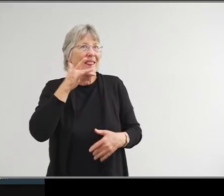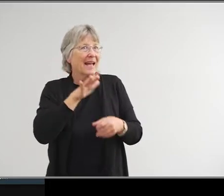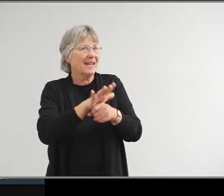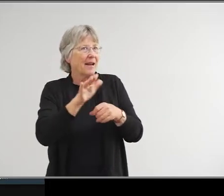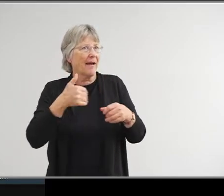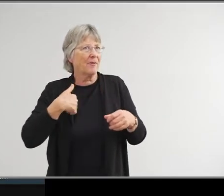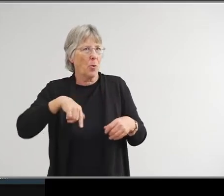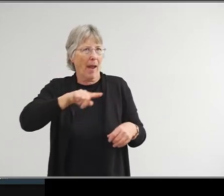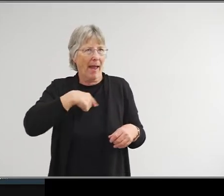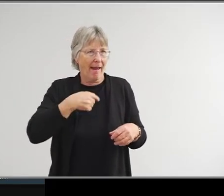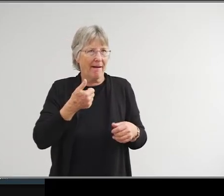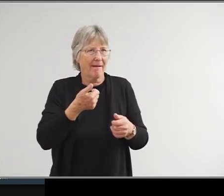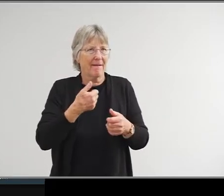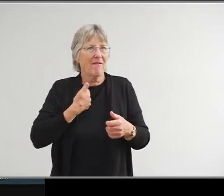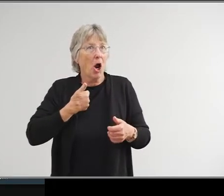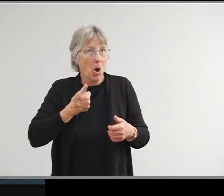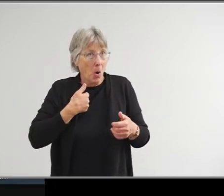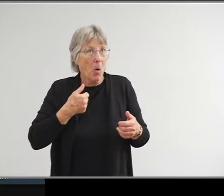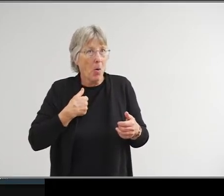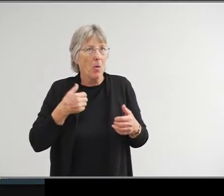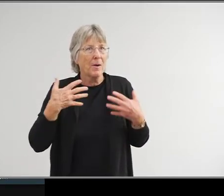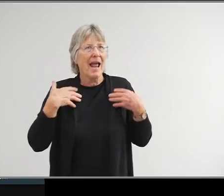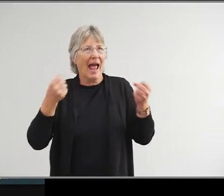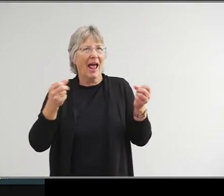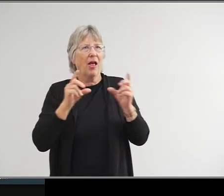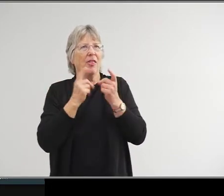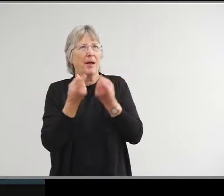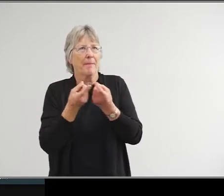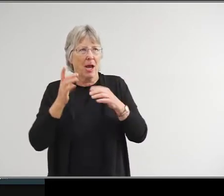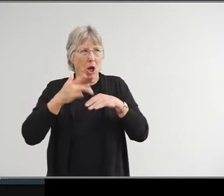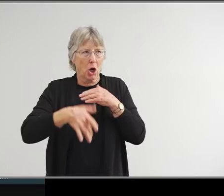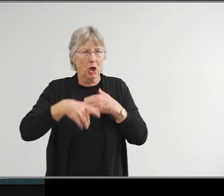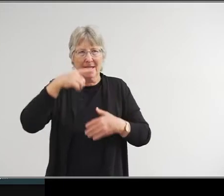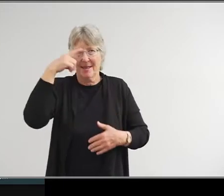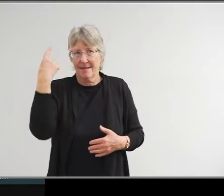and early in the summer as we were determining jurisdictions of all kinds